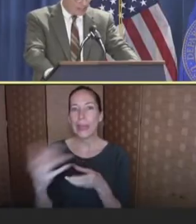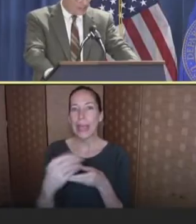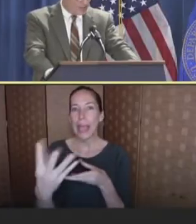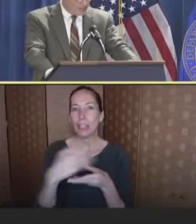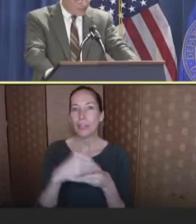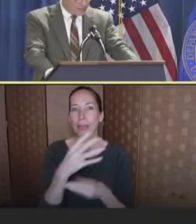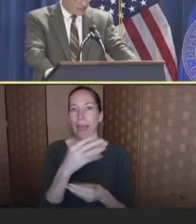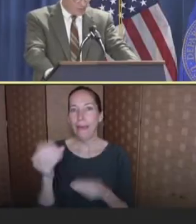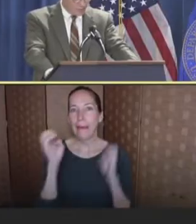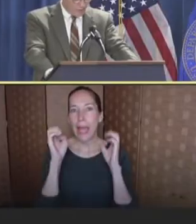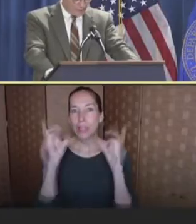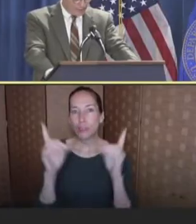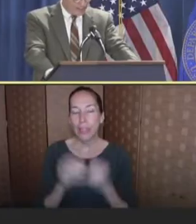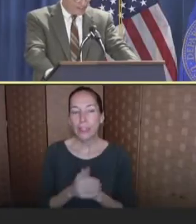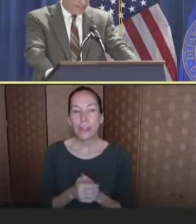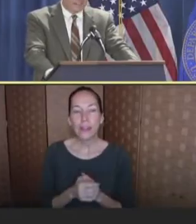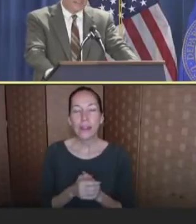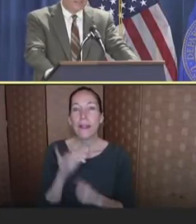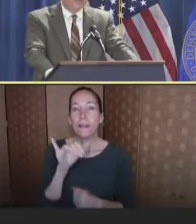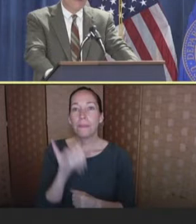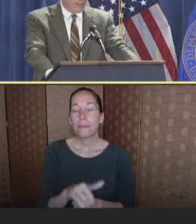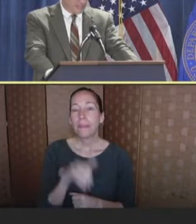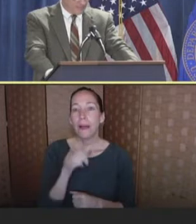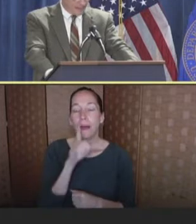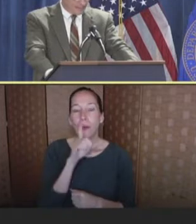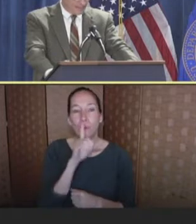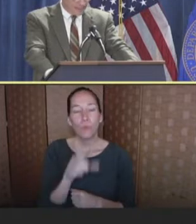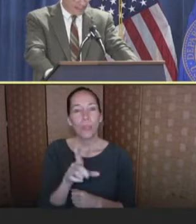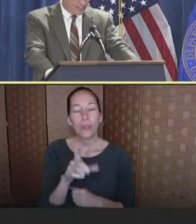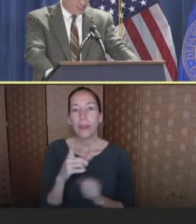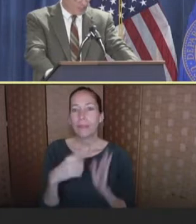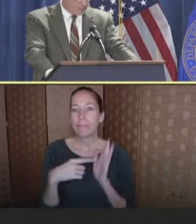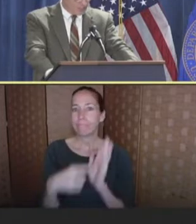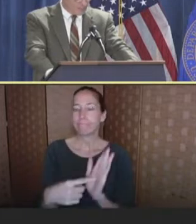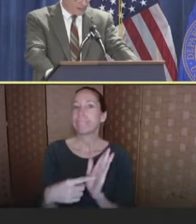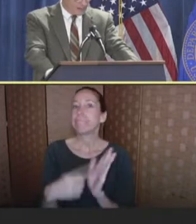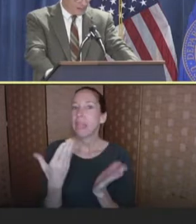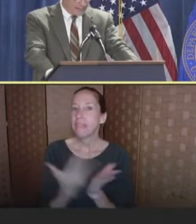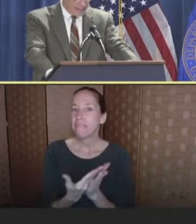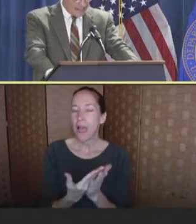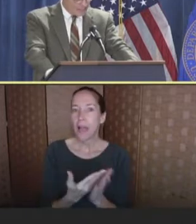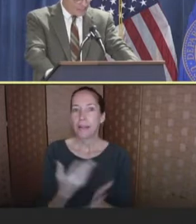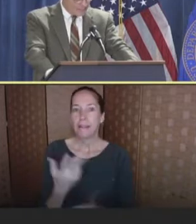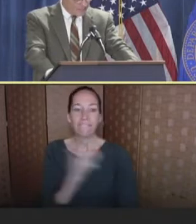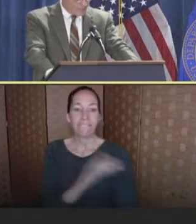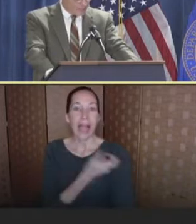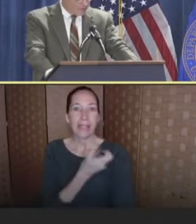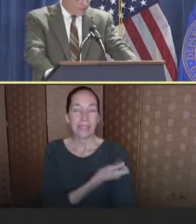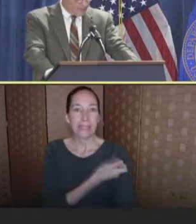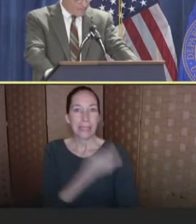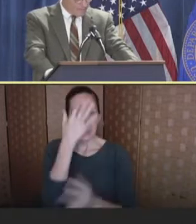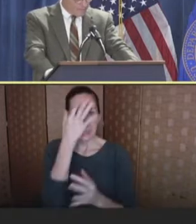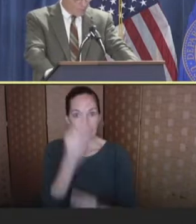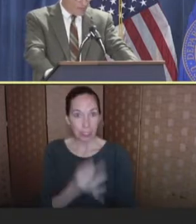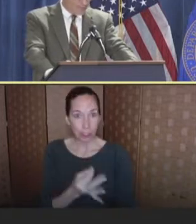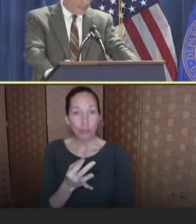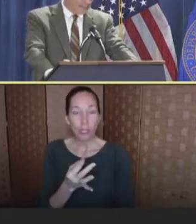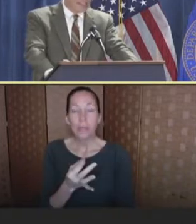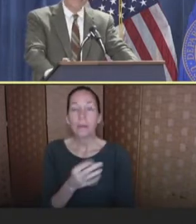This really reflects the fact that vaccine decision making is informed both by the identity